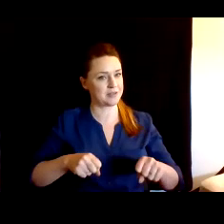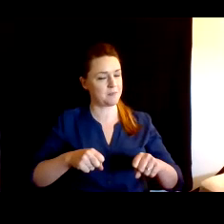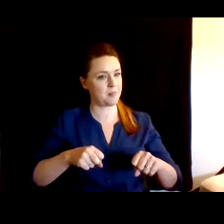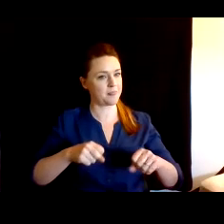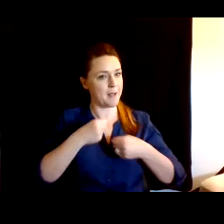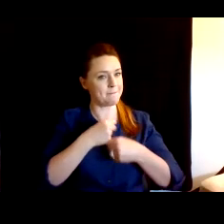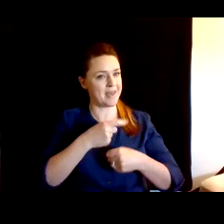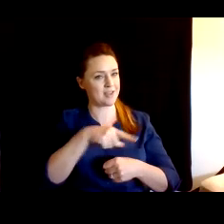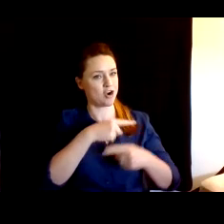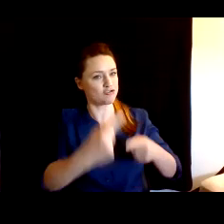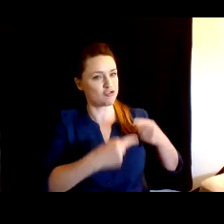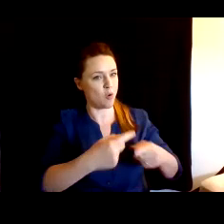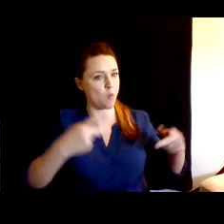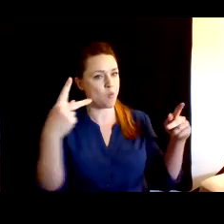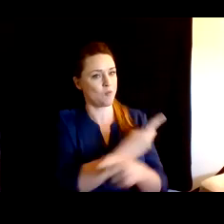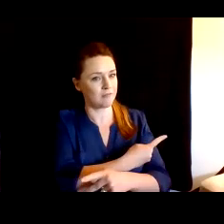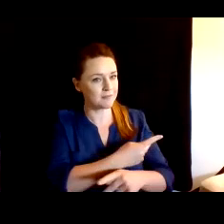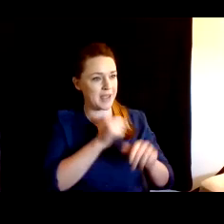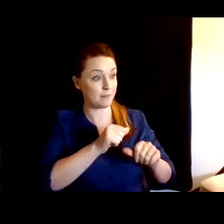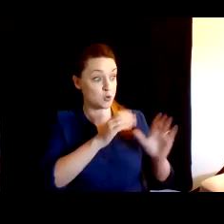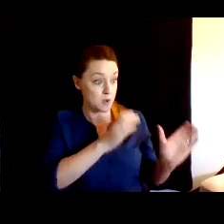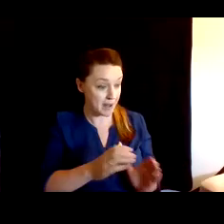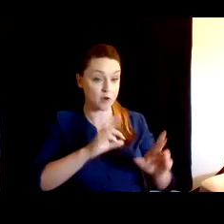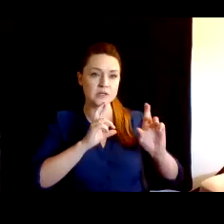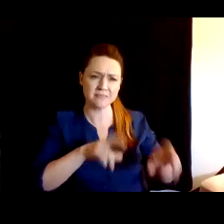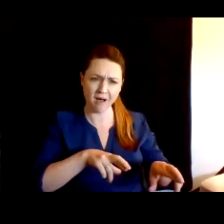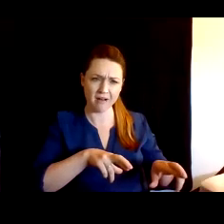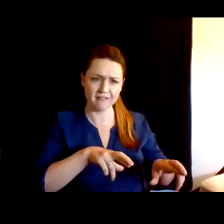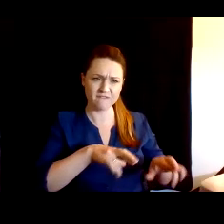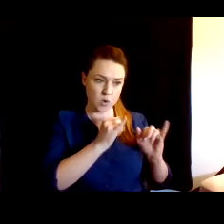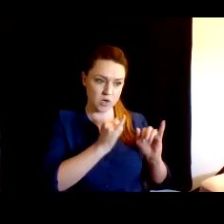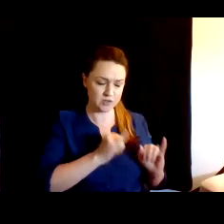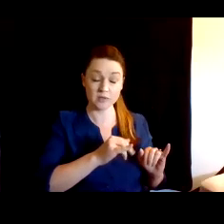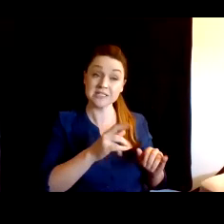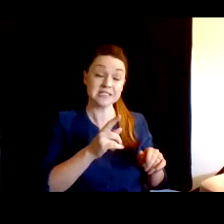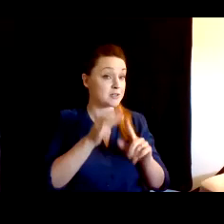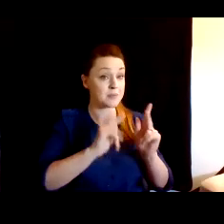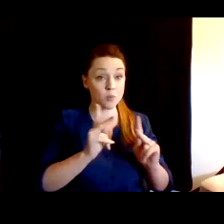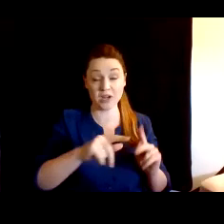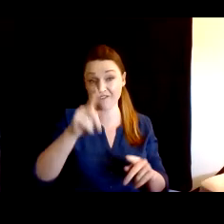to be able to prepare and respond to disasters for individuals with intellectual disabilities and developmental disabilities.